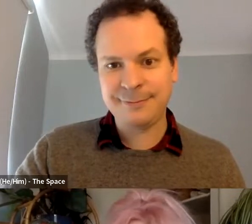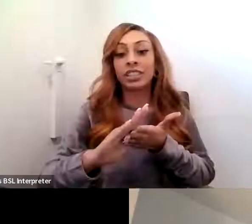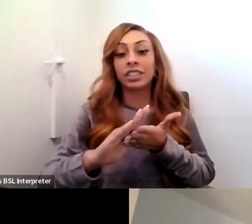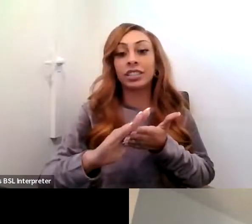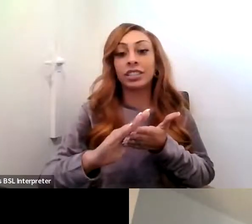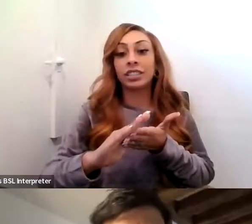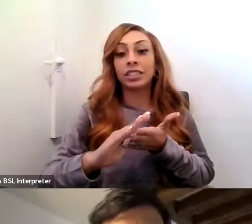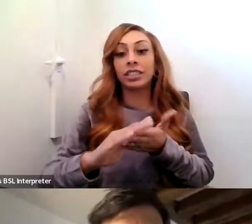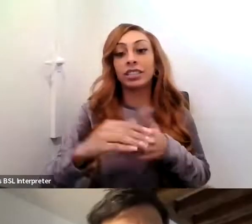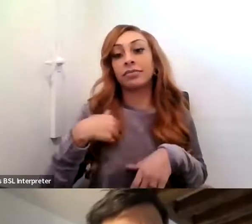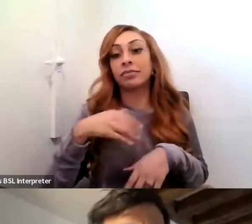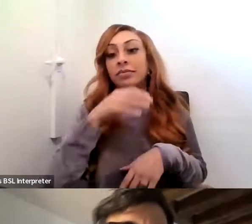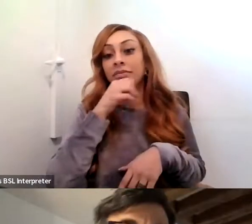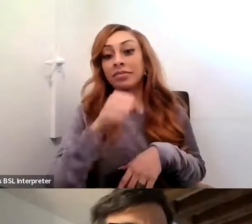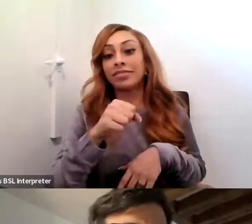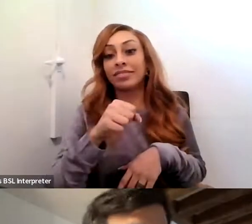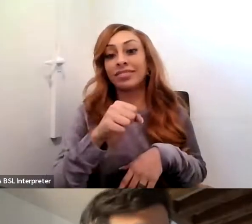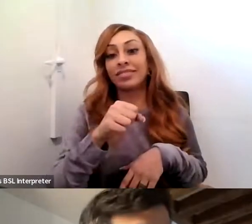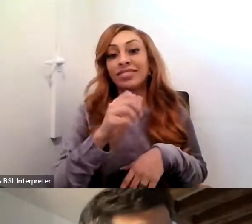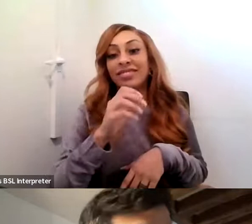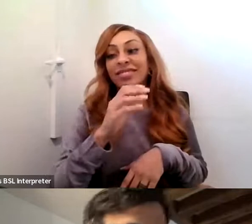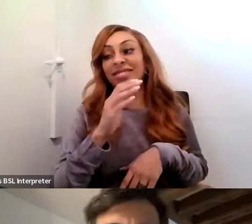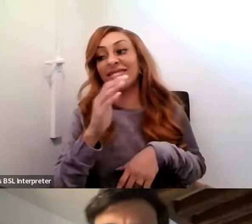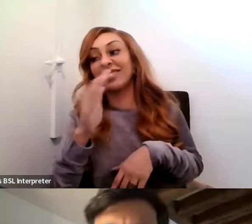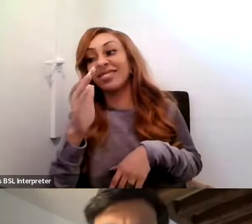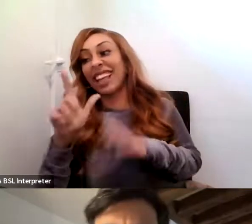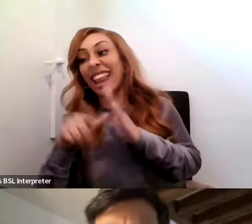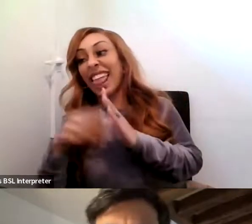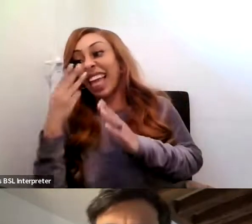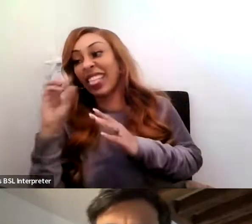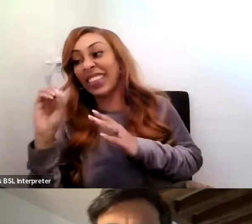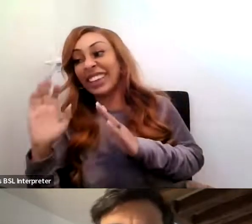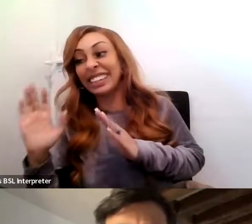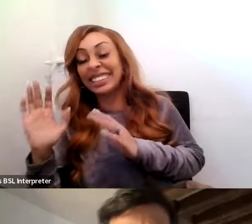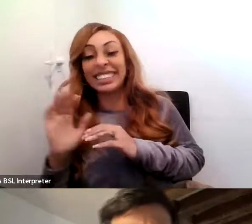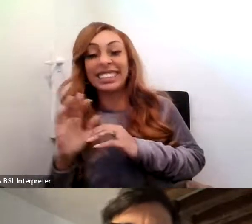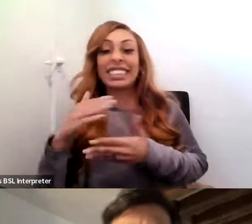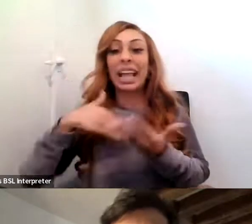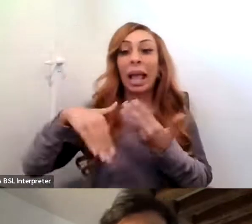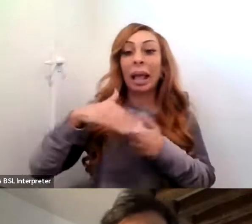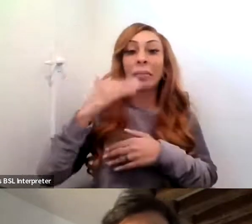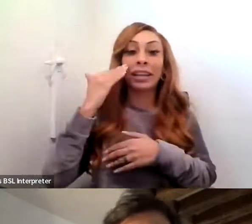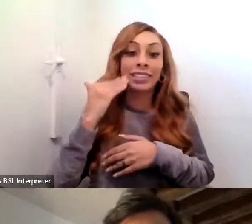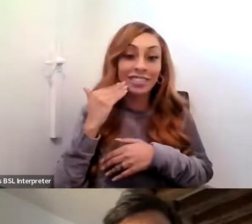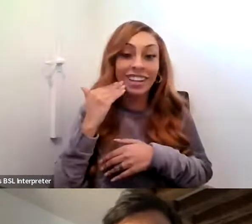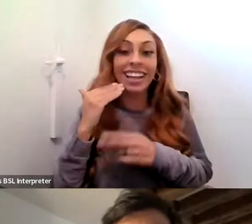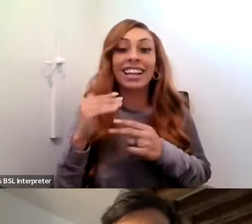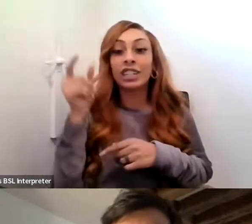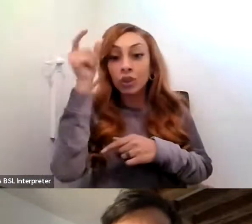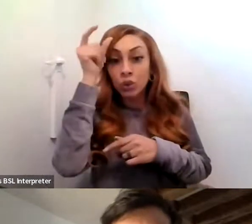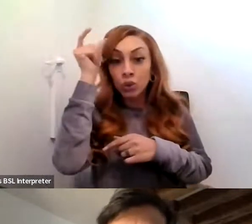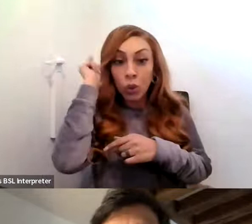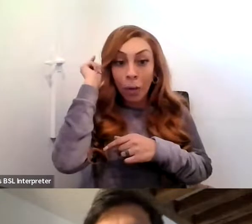I am a man in his now late 30s, I'm mixed race, short black hair,